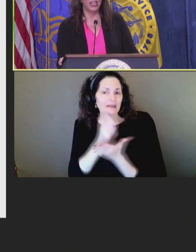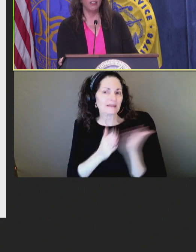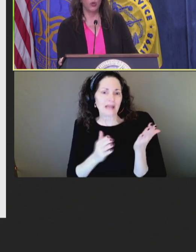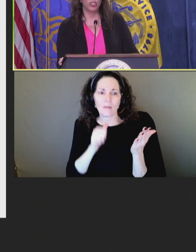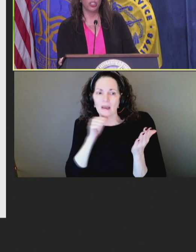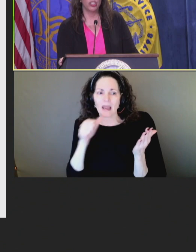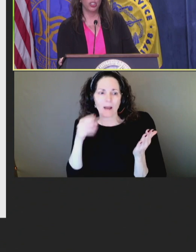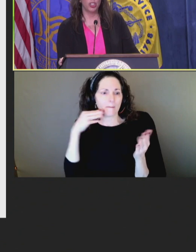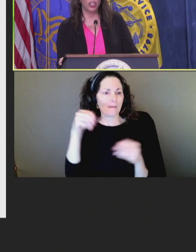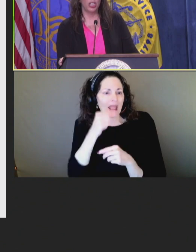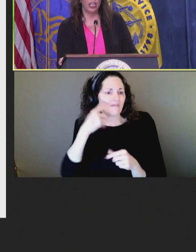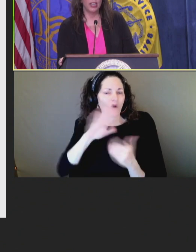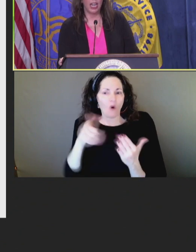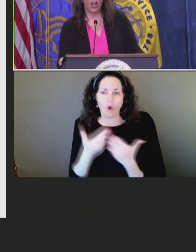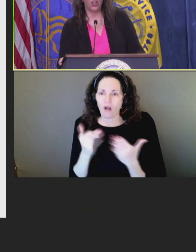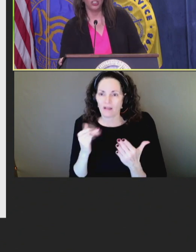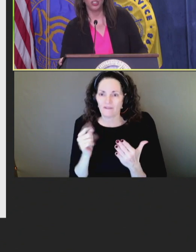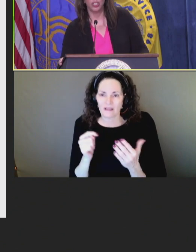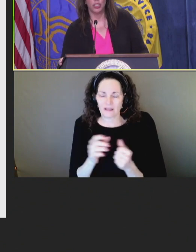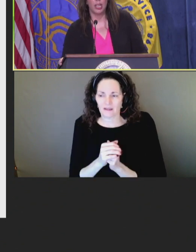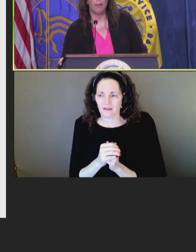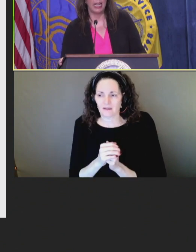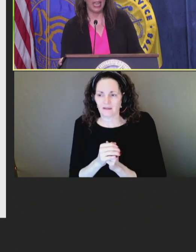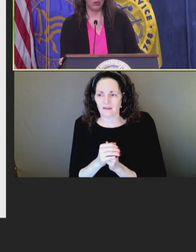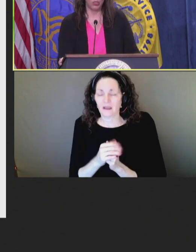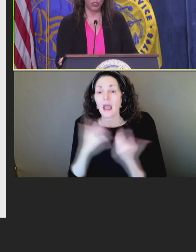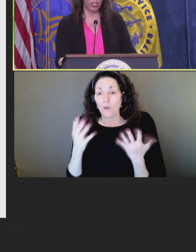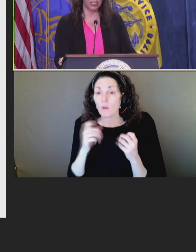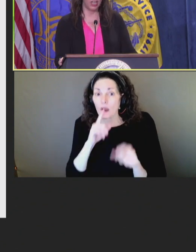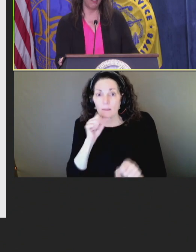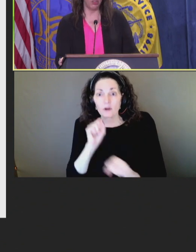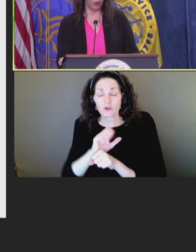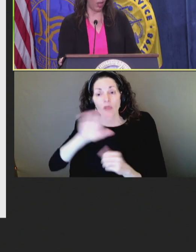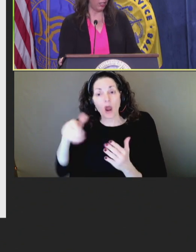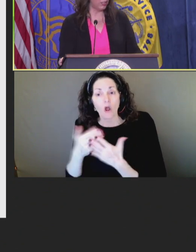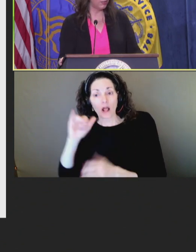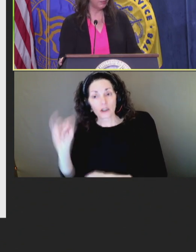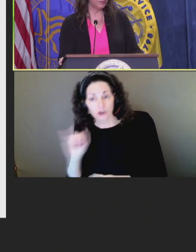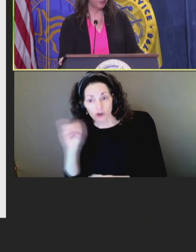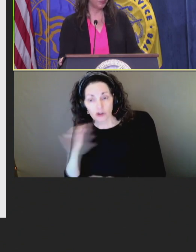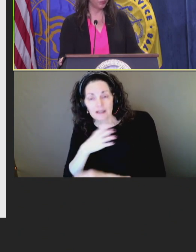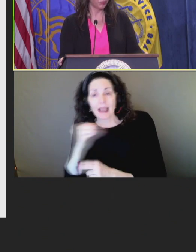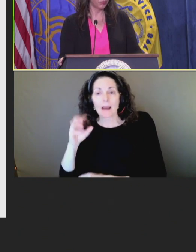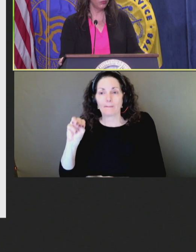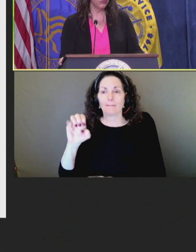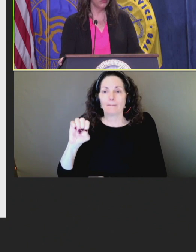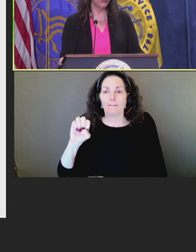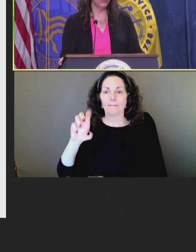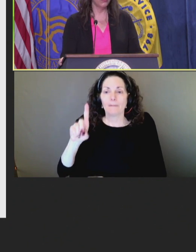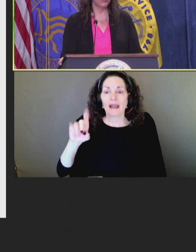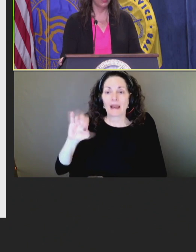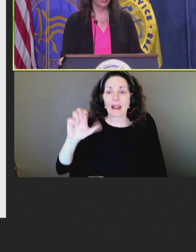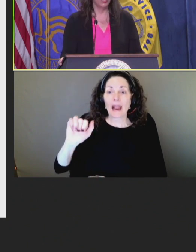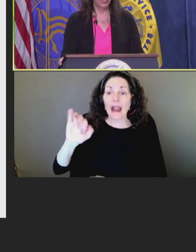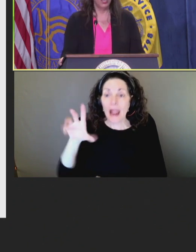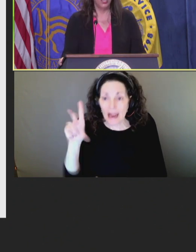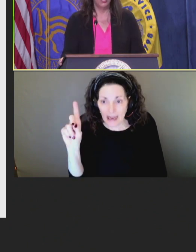of course, just ensuring that all insurers and Medicaid were starting to cover the product.